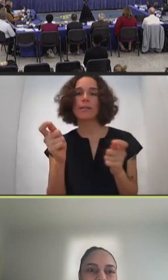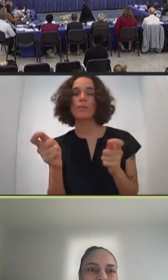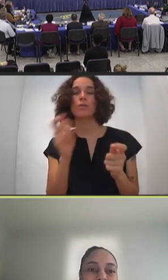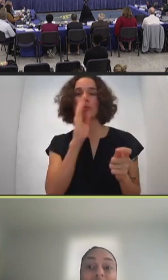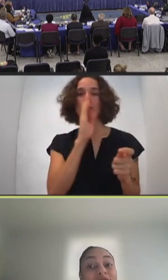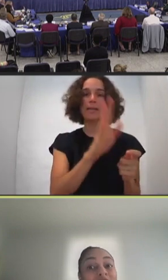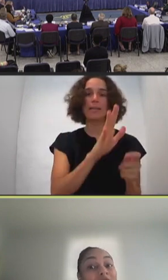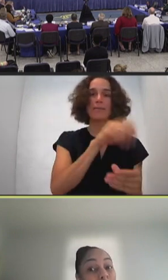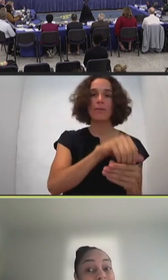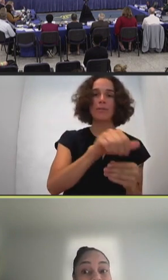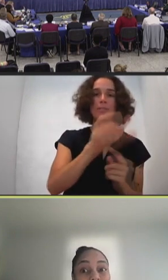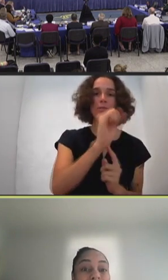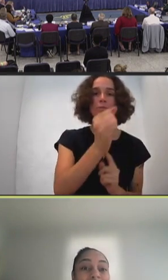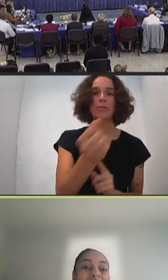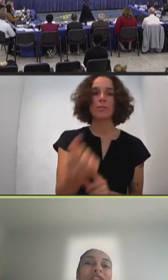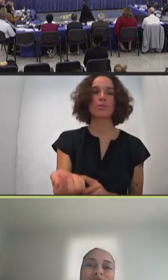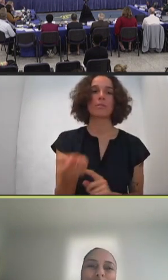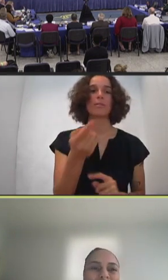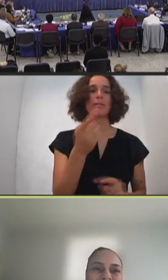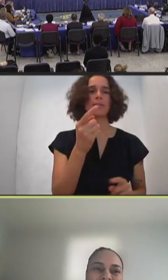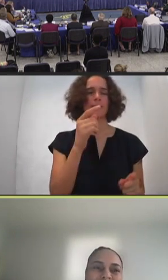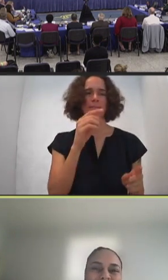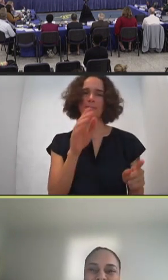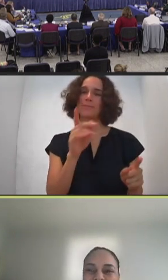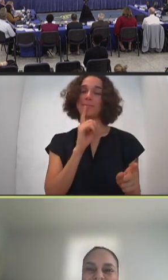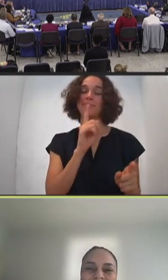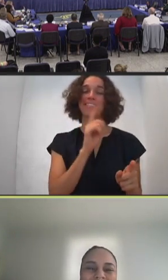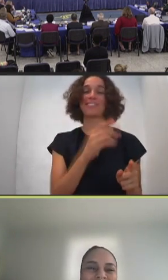please. You guys are getting a real sneak peek. We haven't shown these to anyone yet.